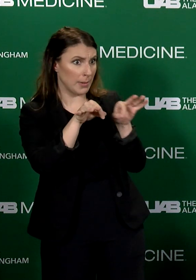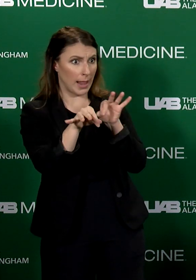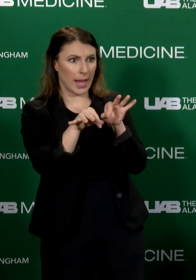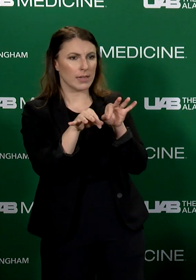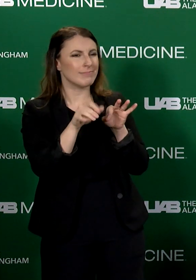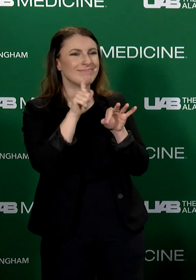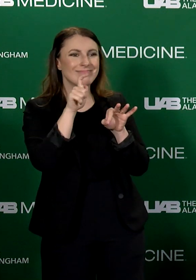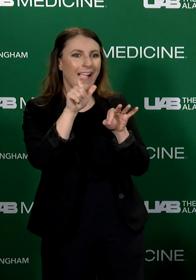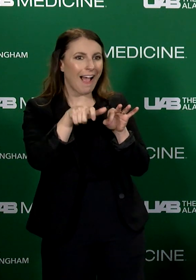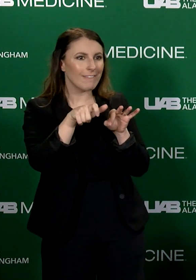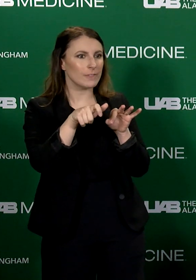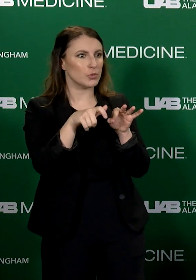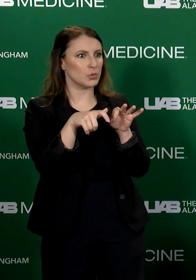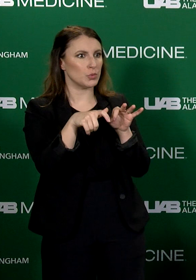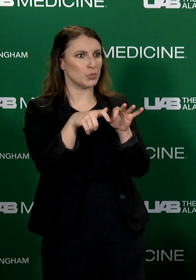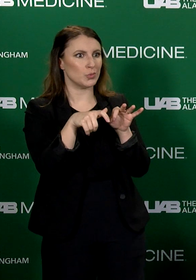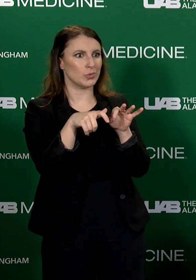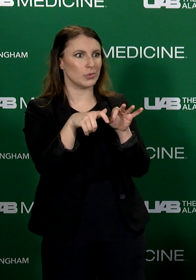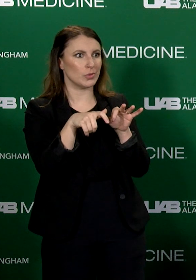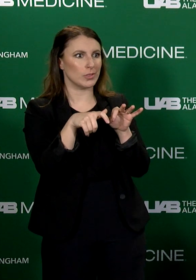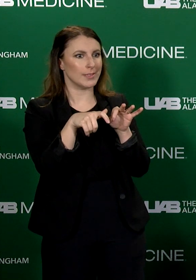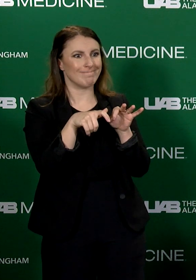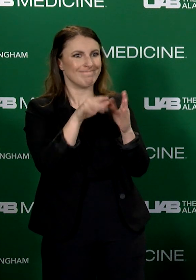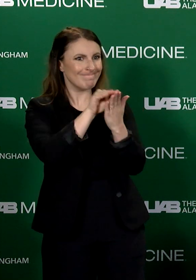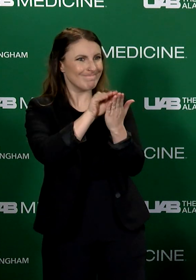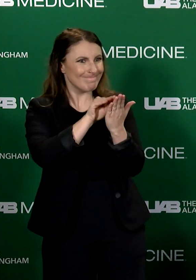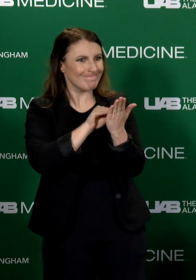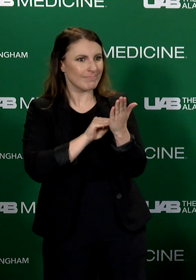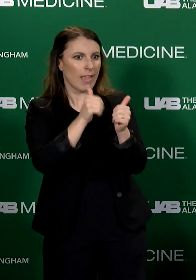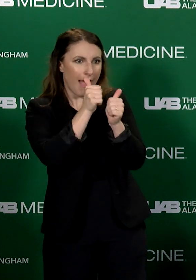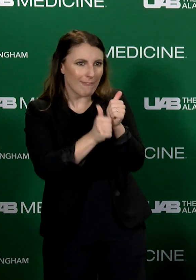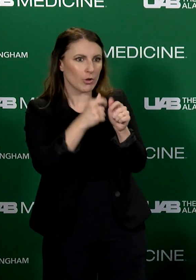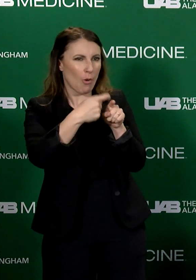every one of these positives comment what really is useful now should people